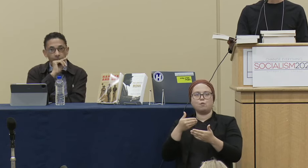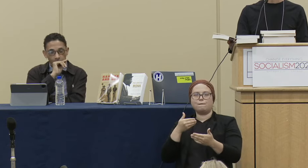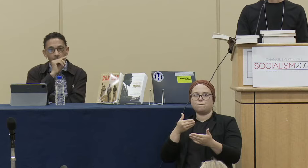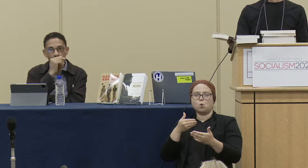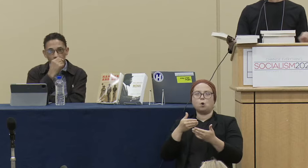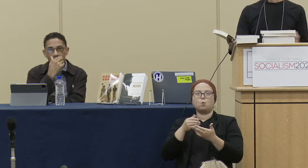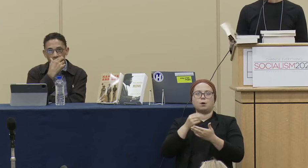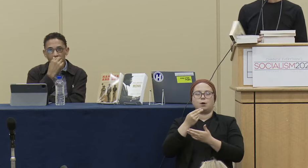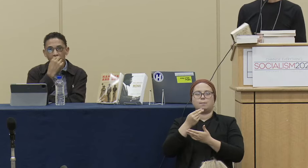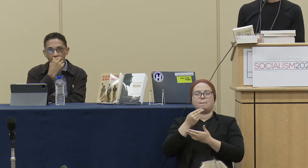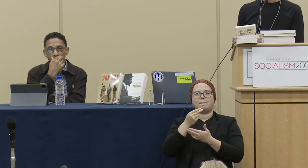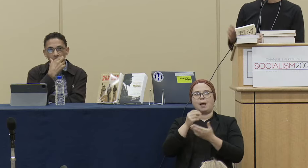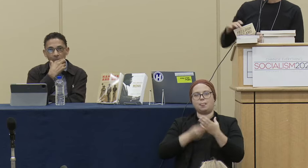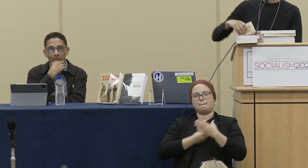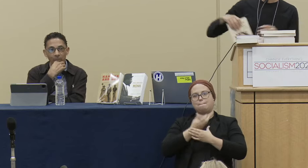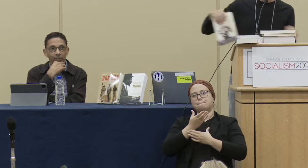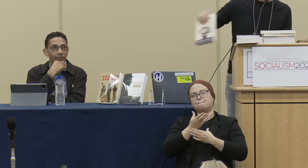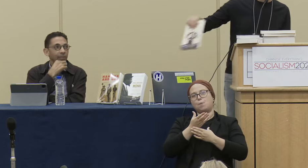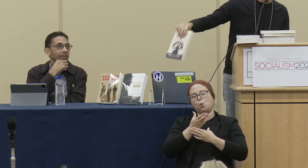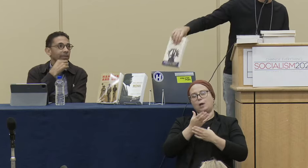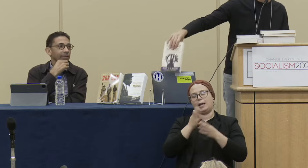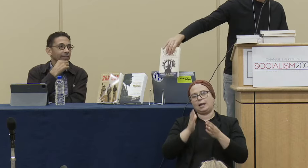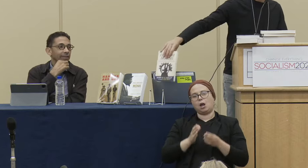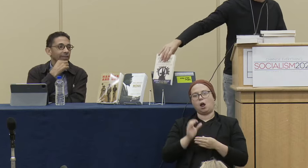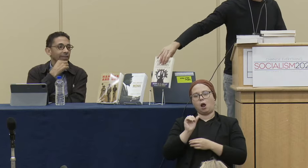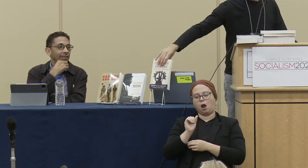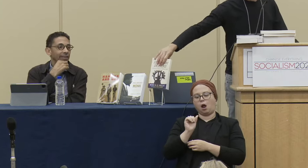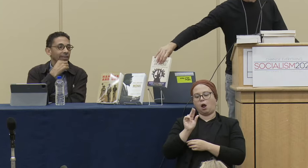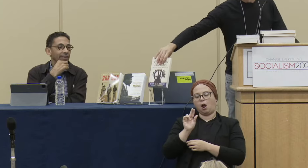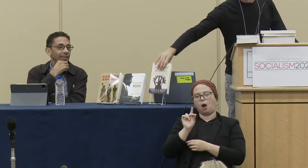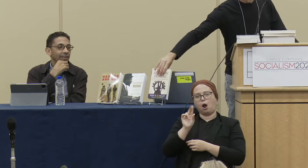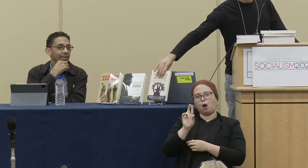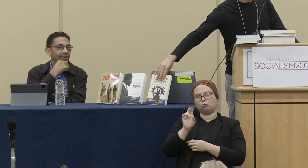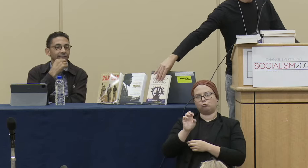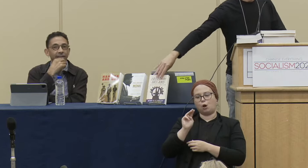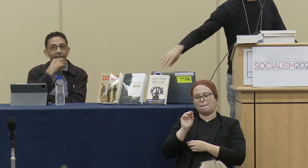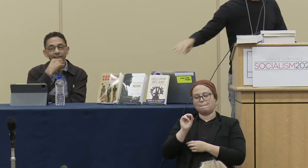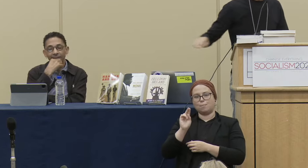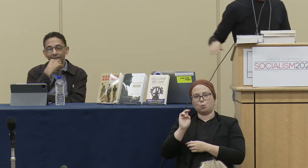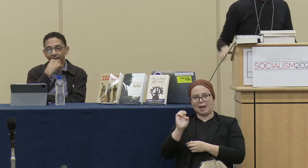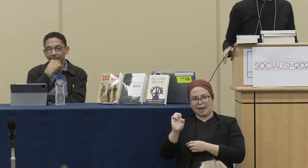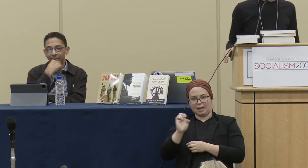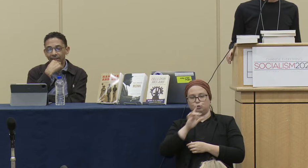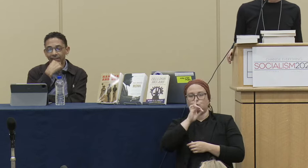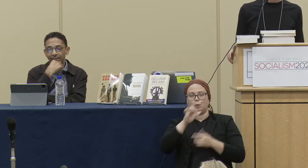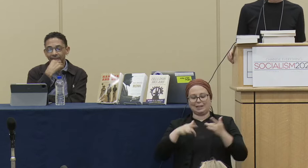Haymarket Books ' author, the poet , Aja Monet, so, very